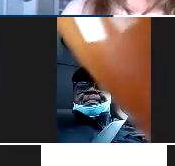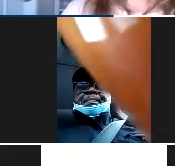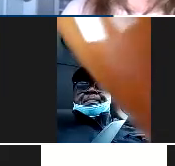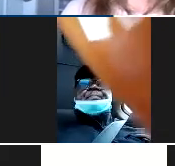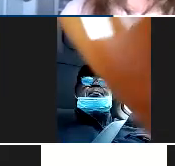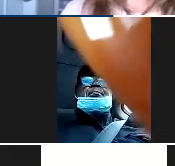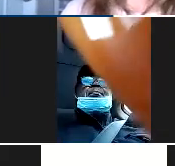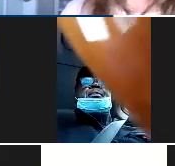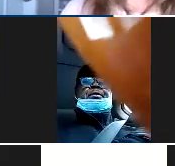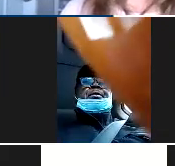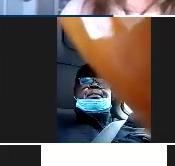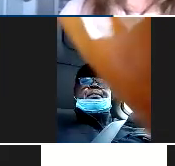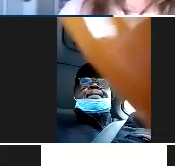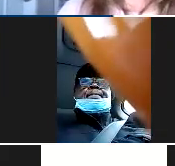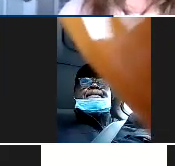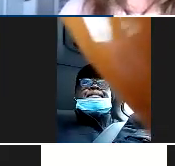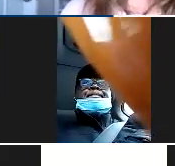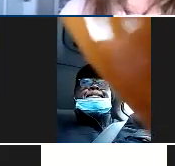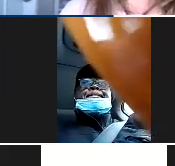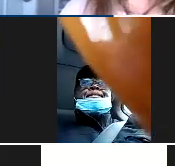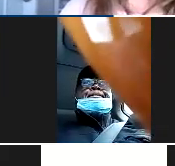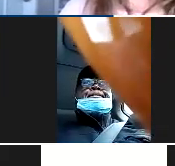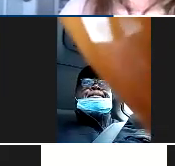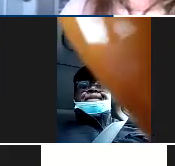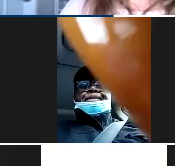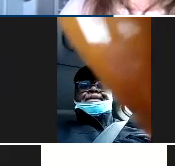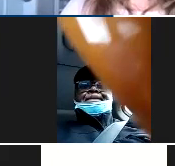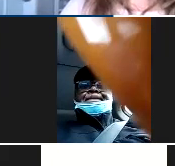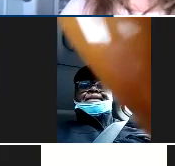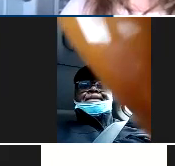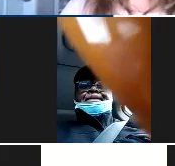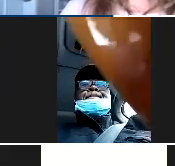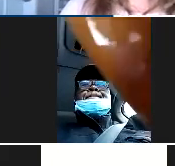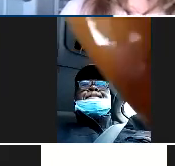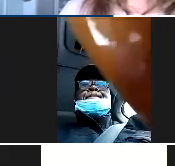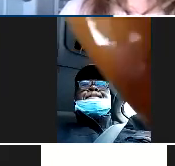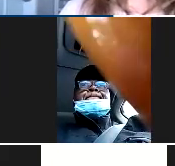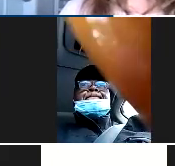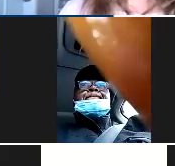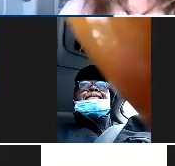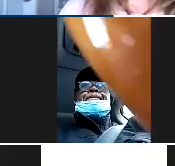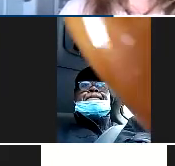So one of those four ways. On the previous slide and then they also need three years of supervisory